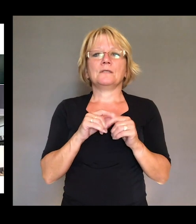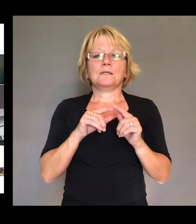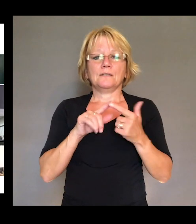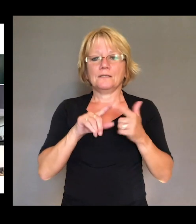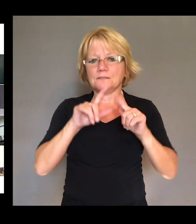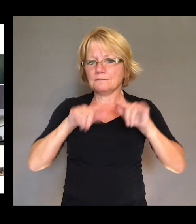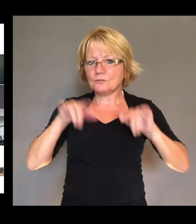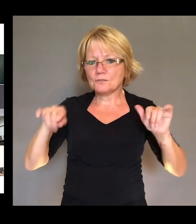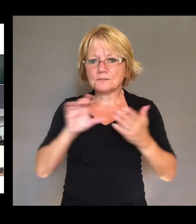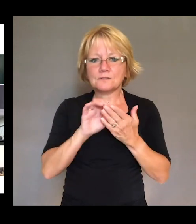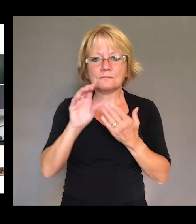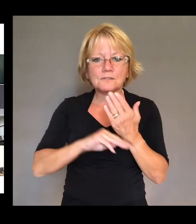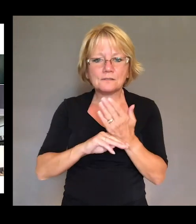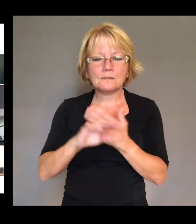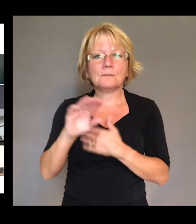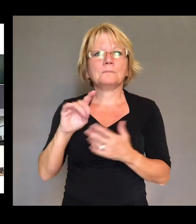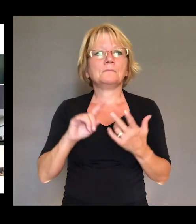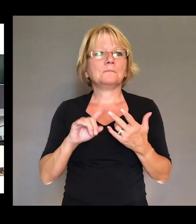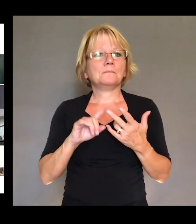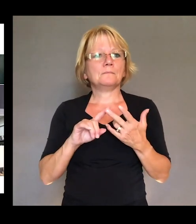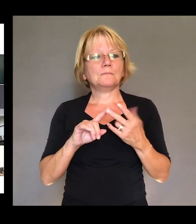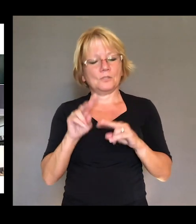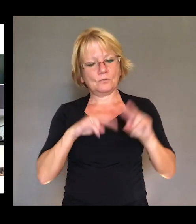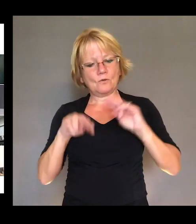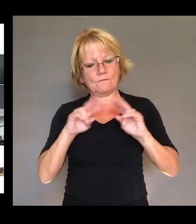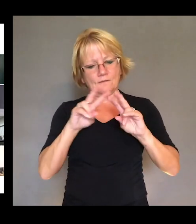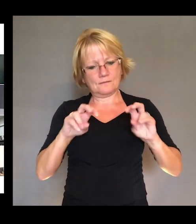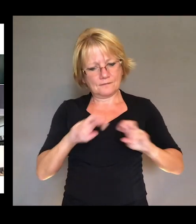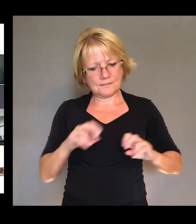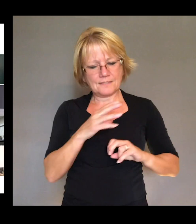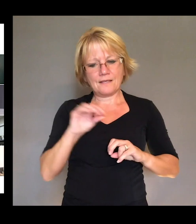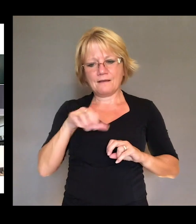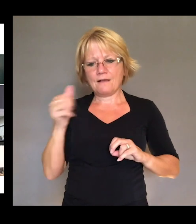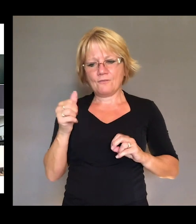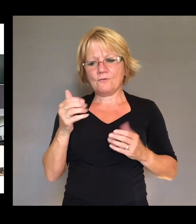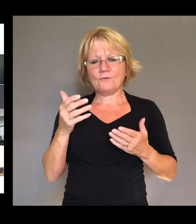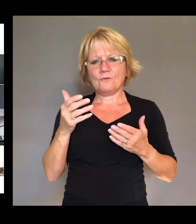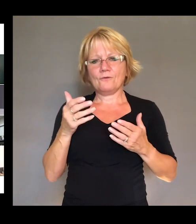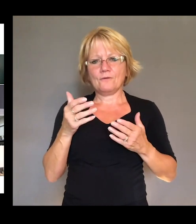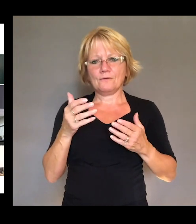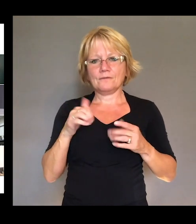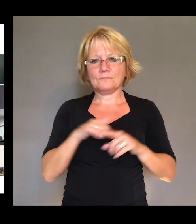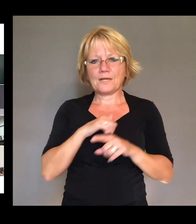diversifying the curriculum, looking at assessment and other artifacts in the classroom